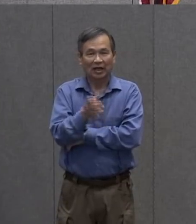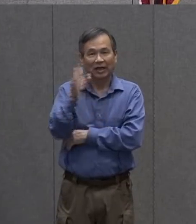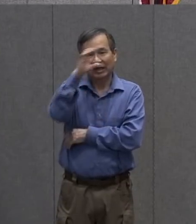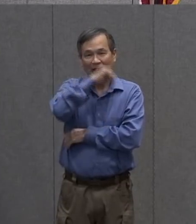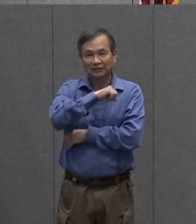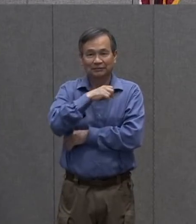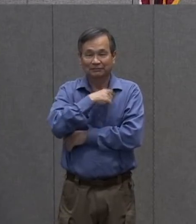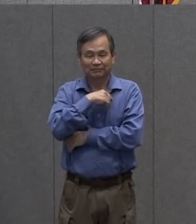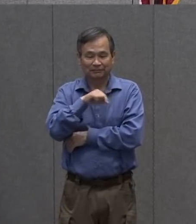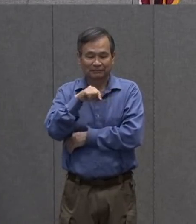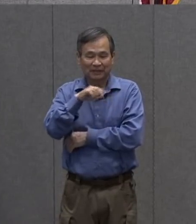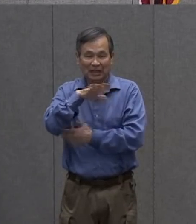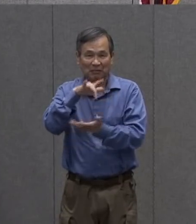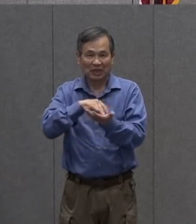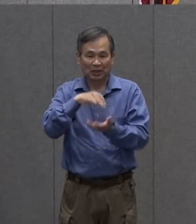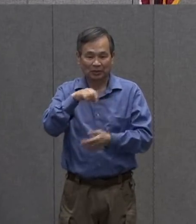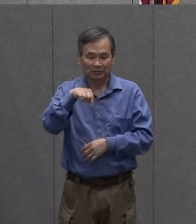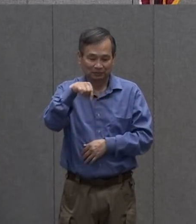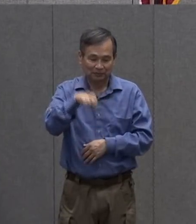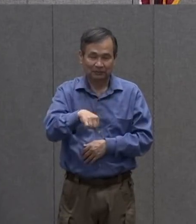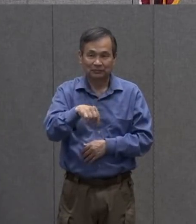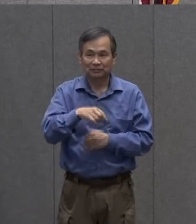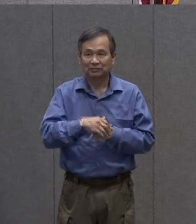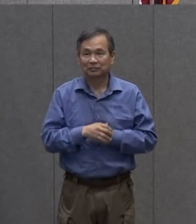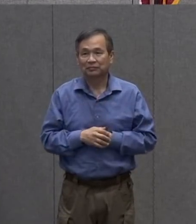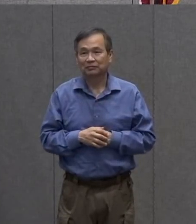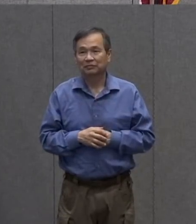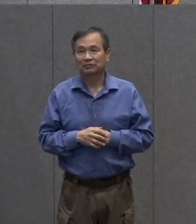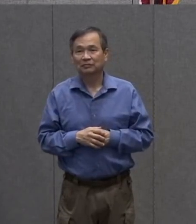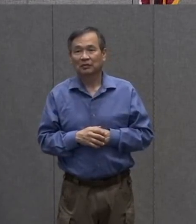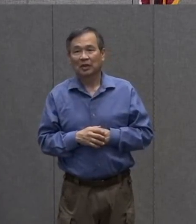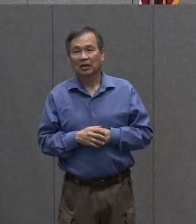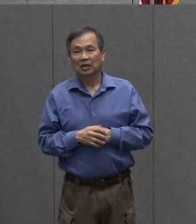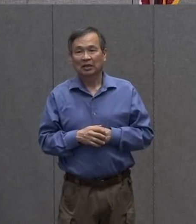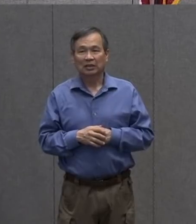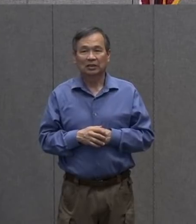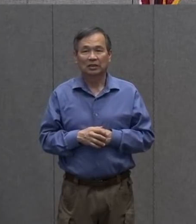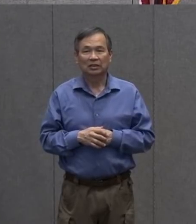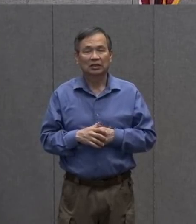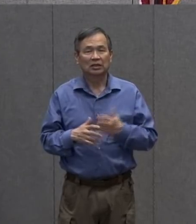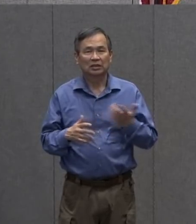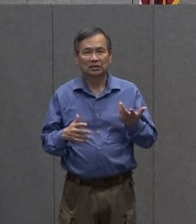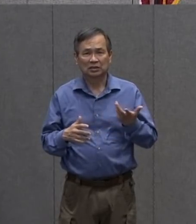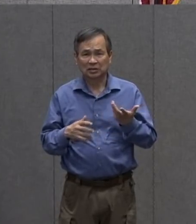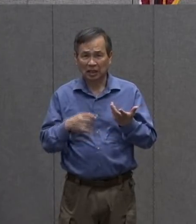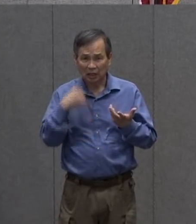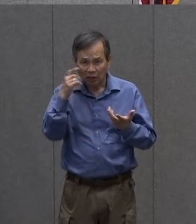and then I have a friend give me like a thumbs up, thumbs down. Does that look like the middle to you?